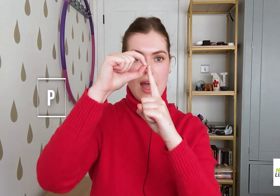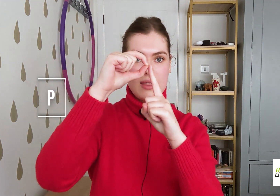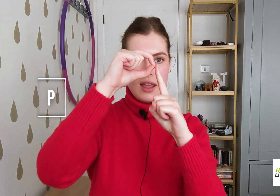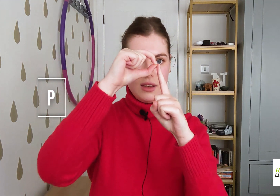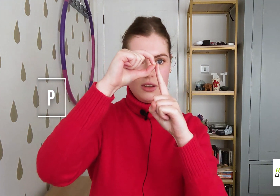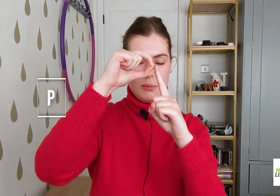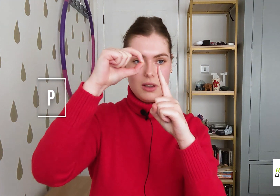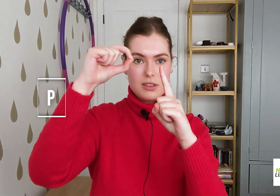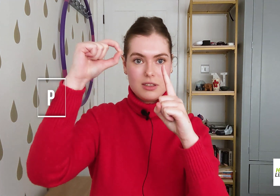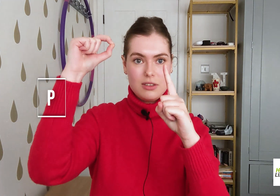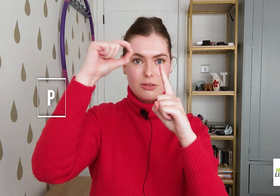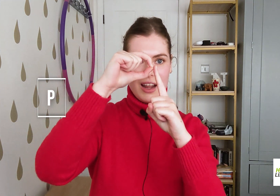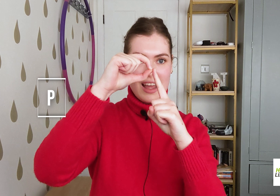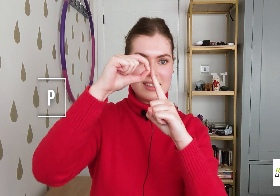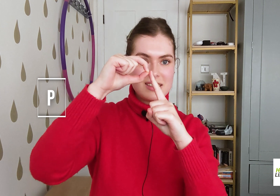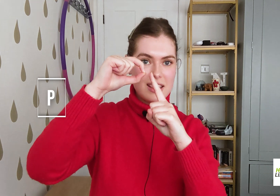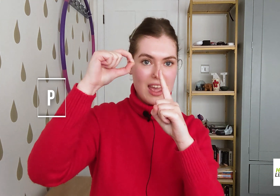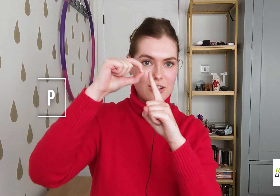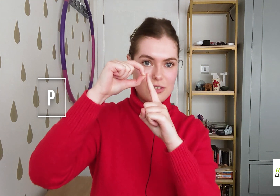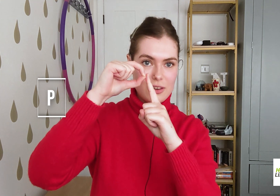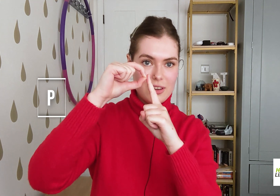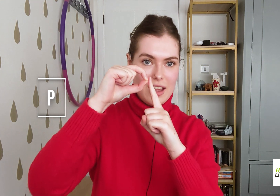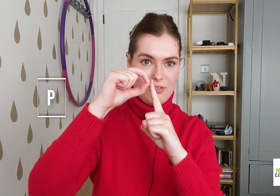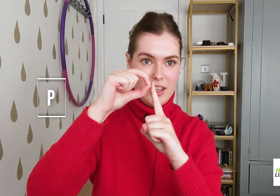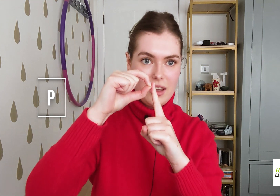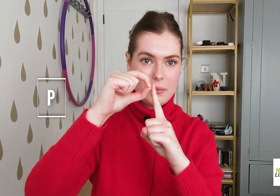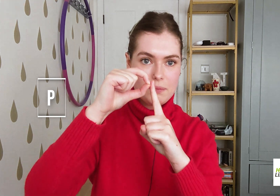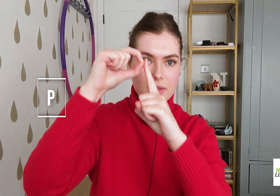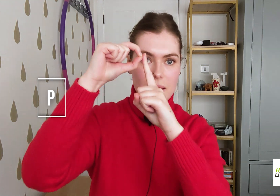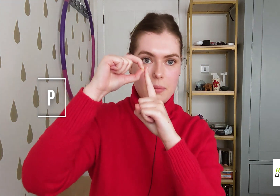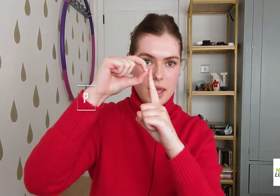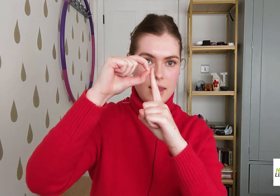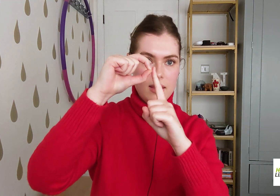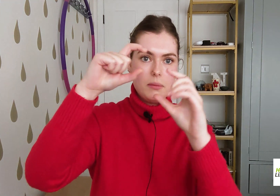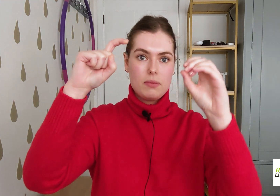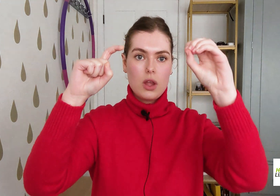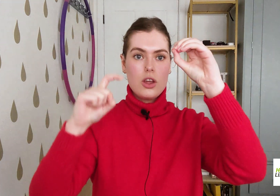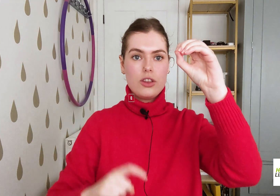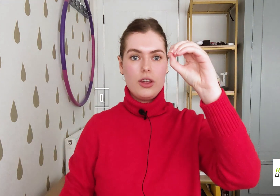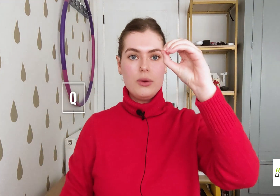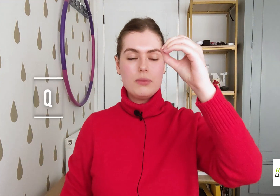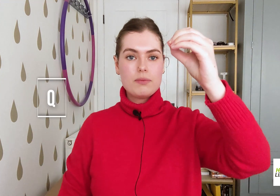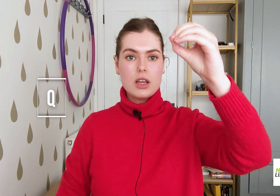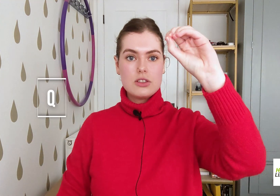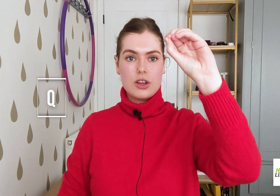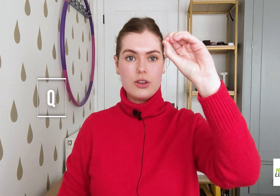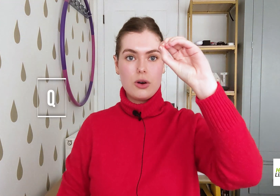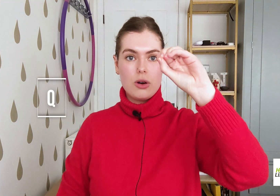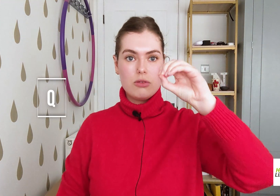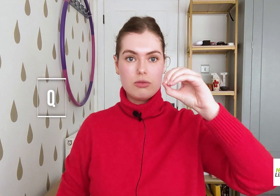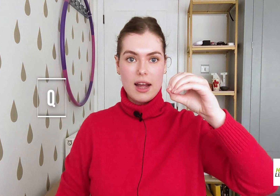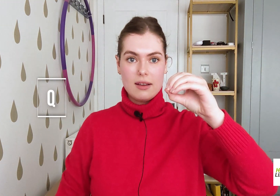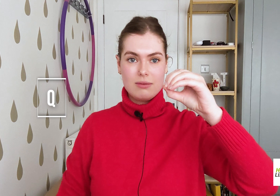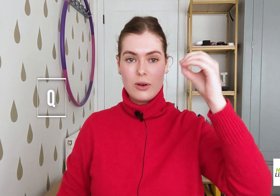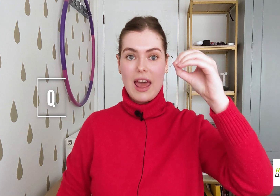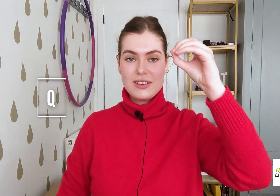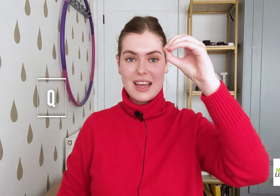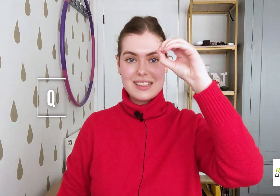And then you put your right hand to the end of your left finger. “P” “Q” So your right, your left hand